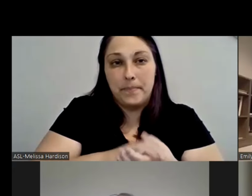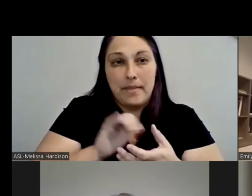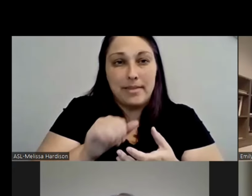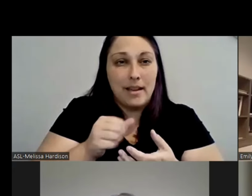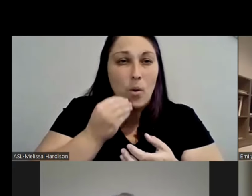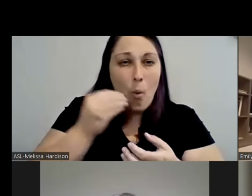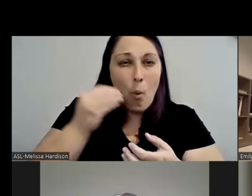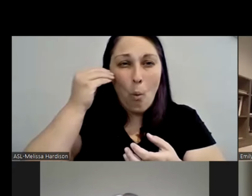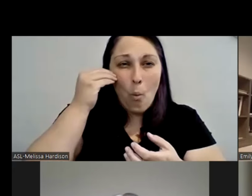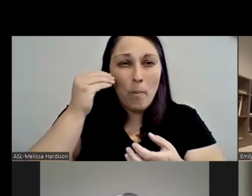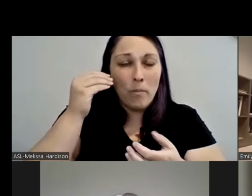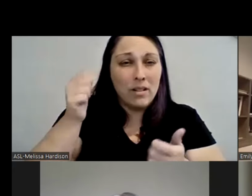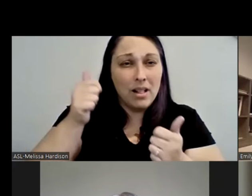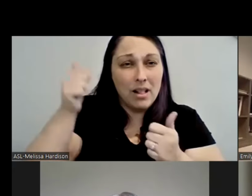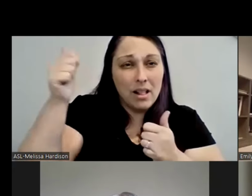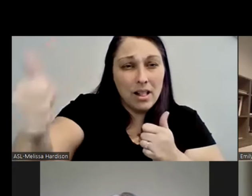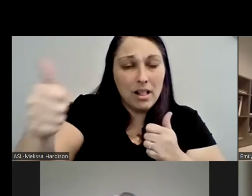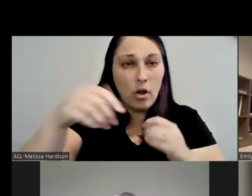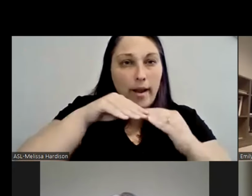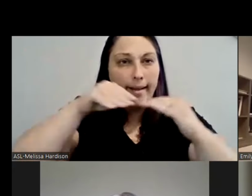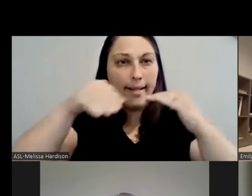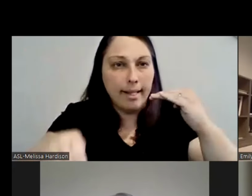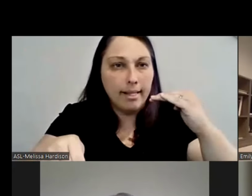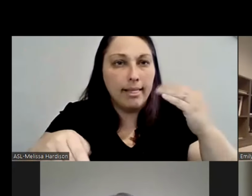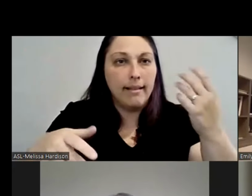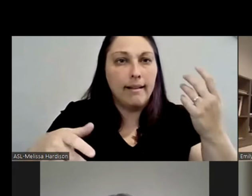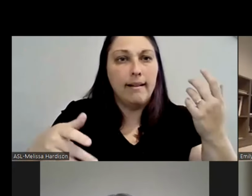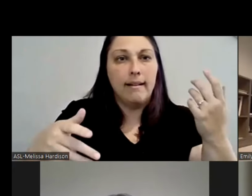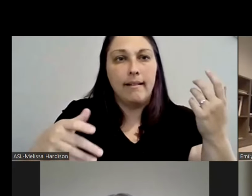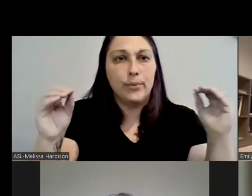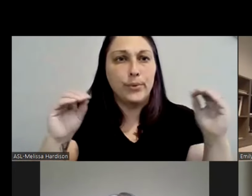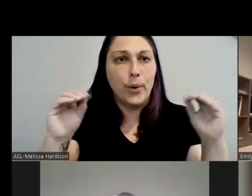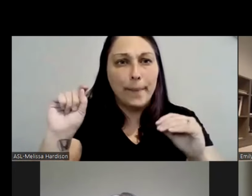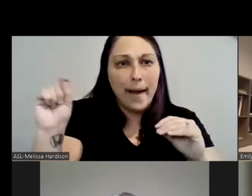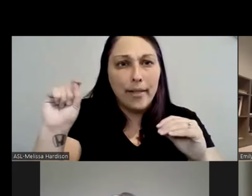We are happy that so many people have joined us for this webinar!